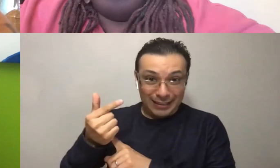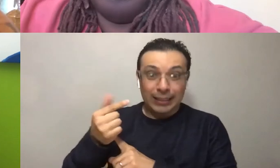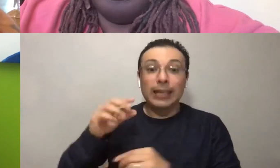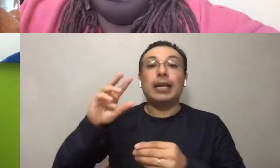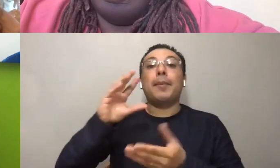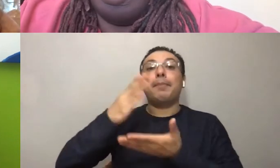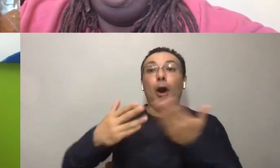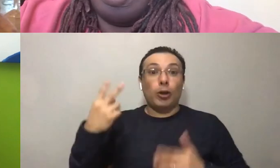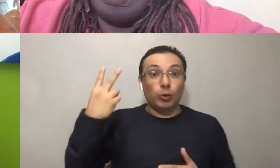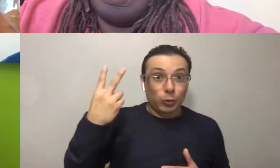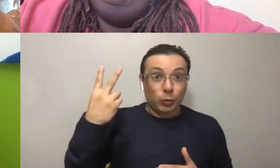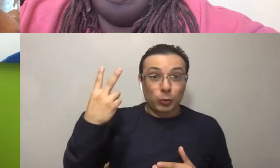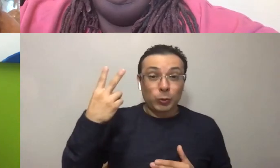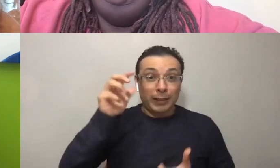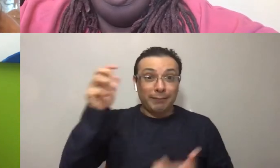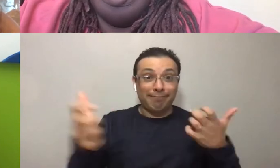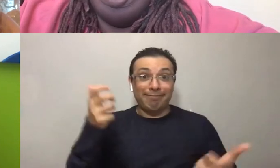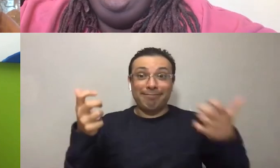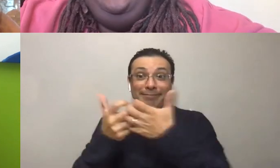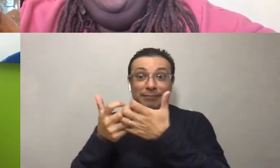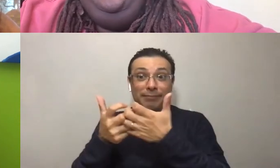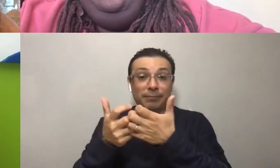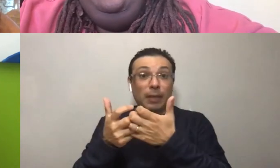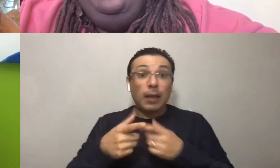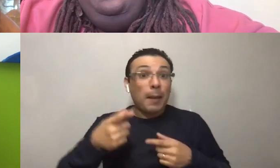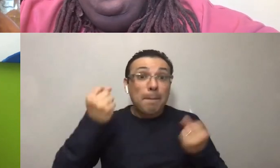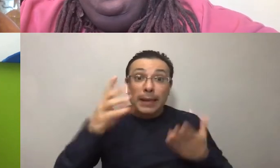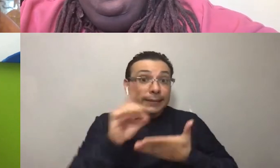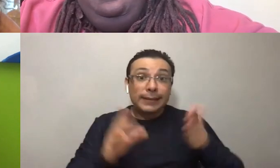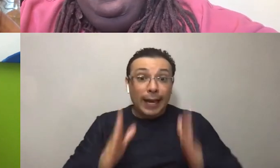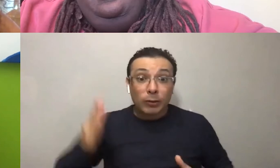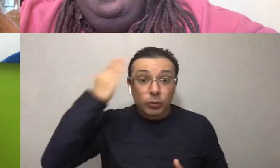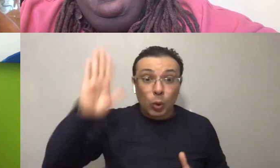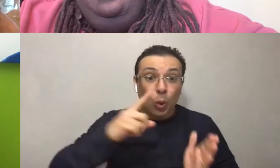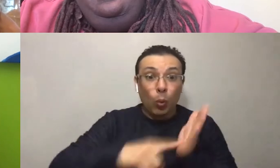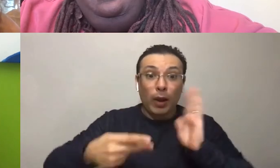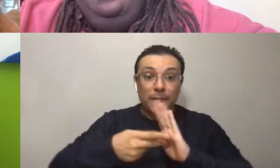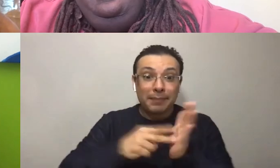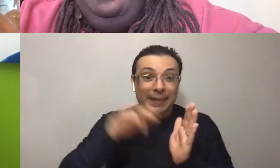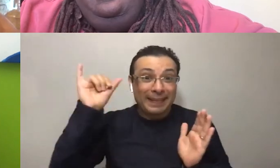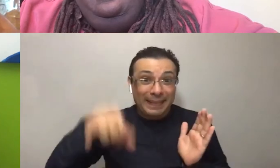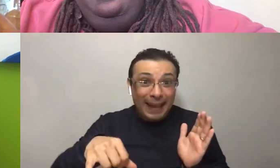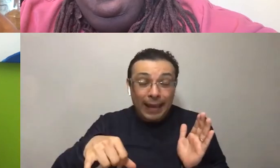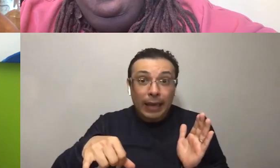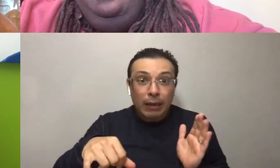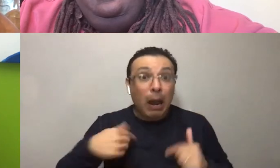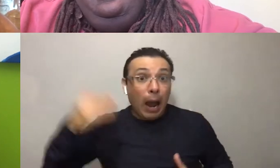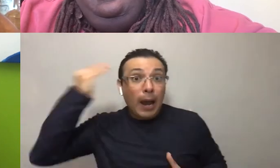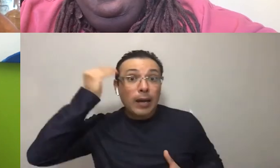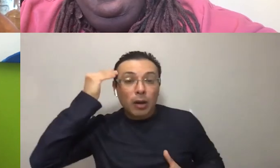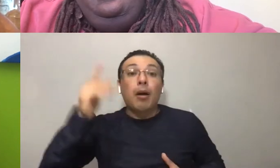We can require those things upfront when we’re actually giving out these kinds of funds, and I think we can also require inclusive practices.